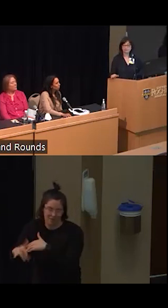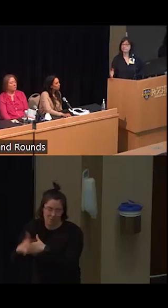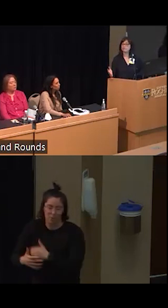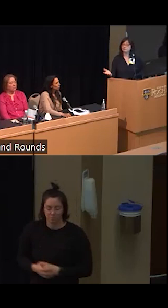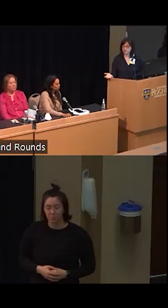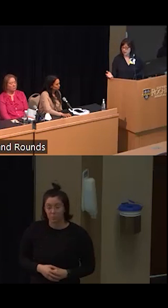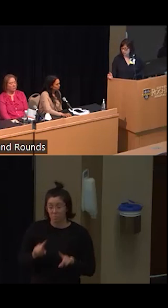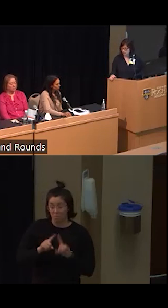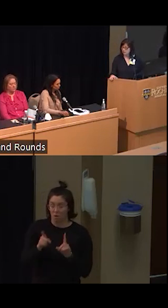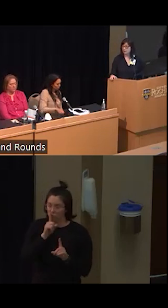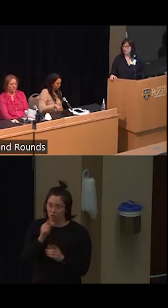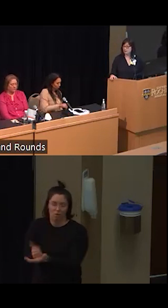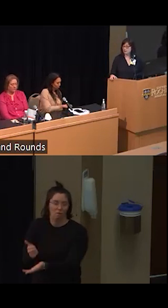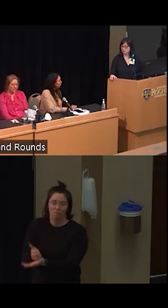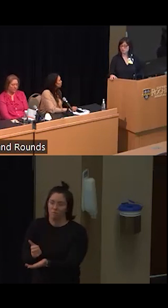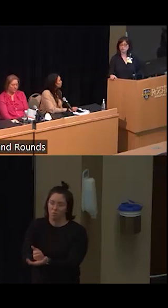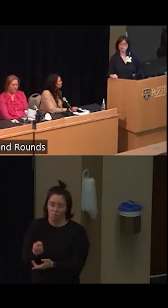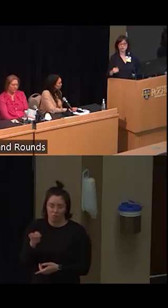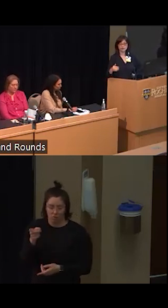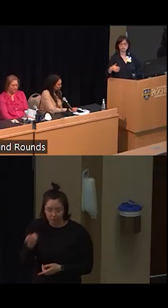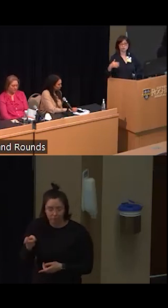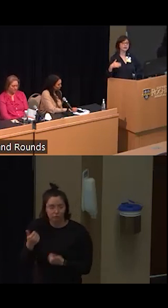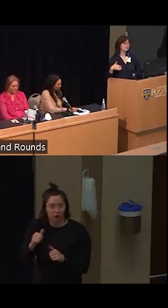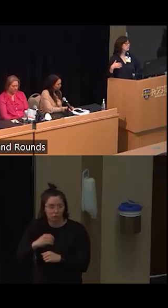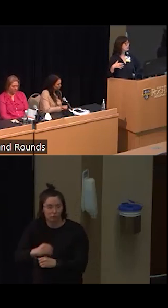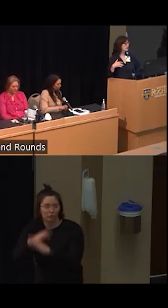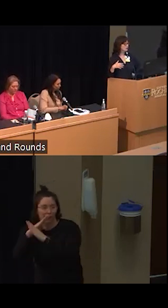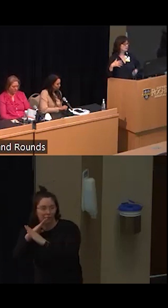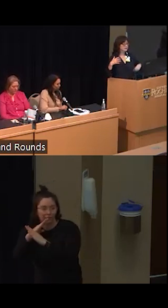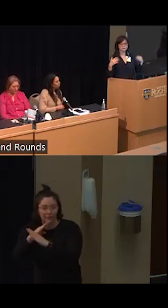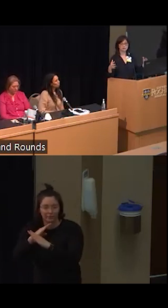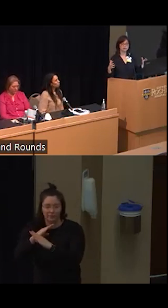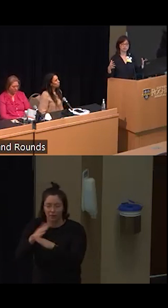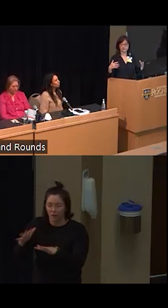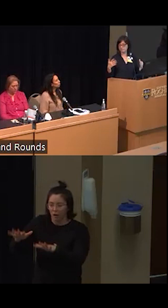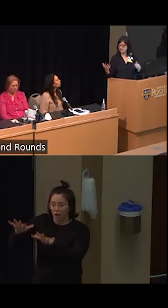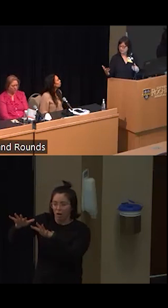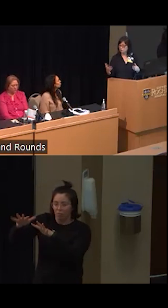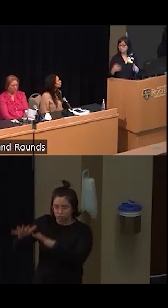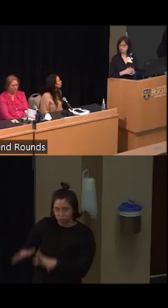but they've been very helpful in terms of trying to prevent the escalation that might lead to